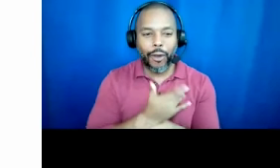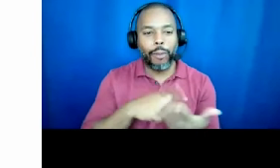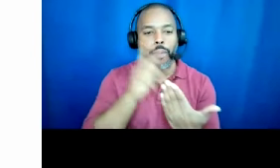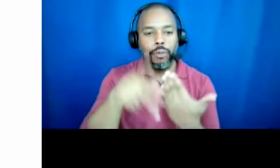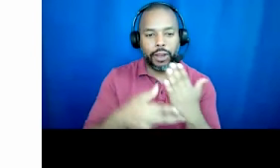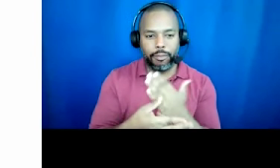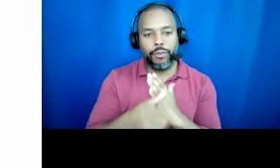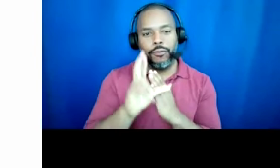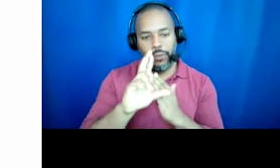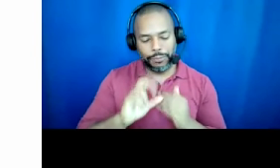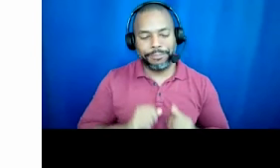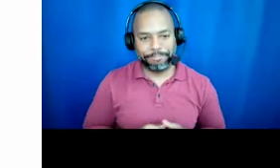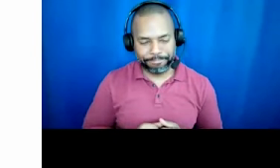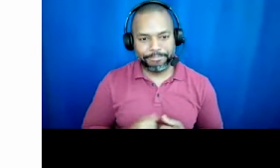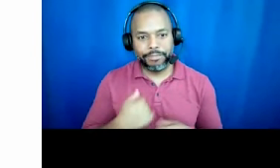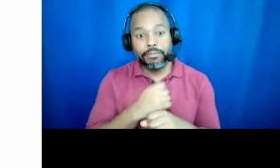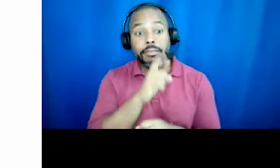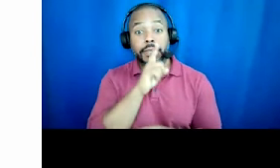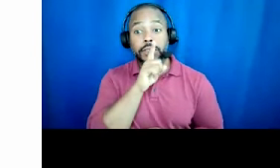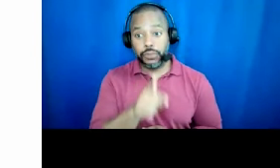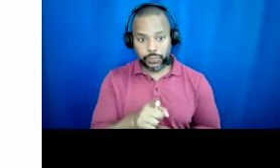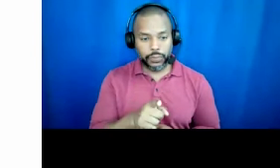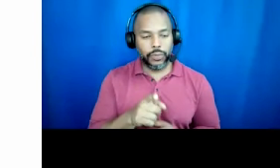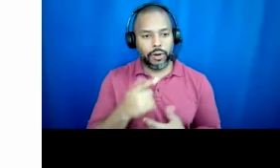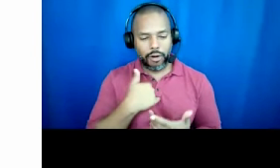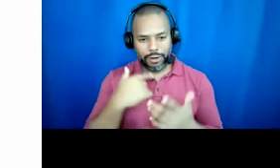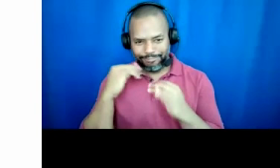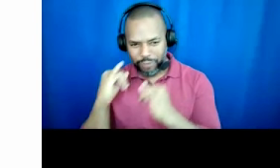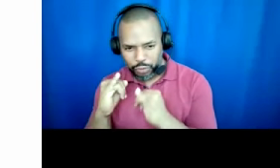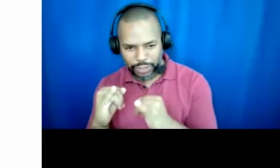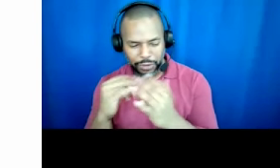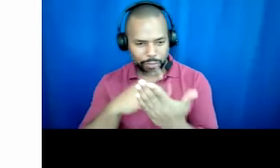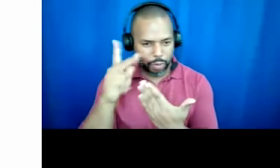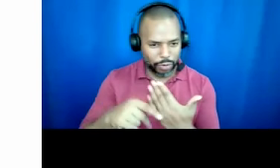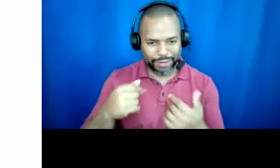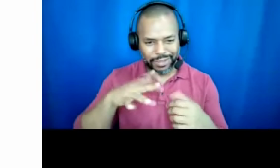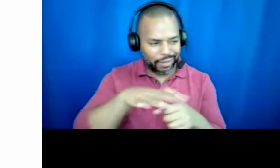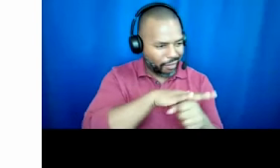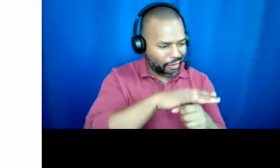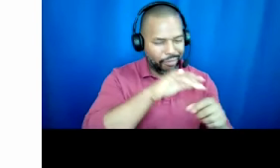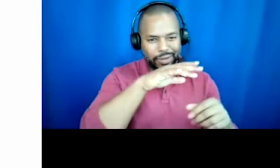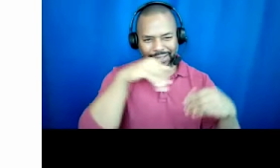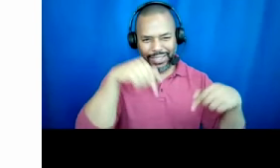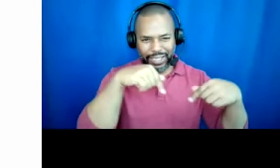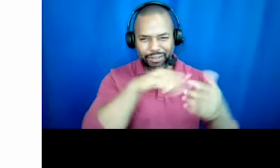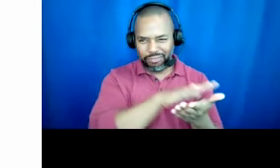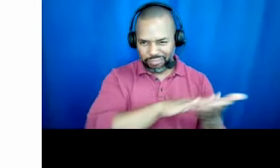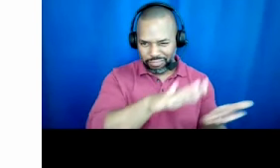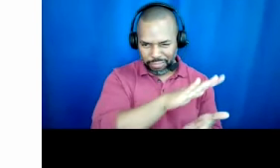to make sure that as instructional programs and areas on campus and, you know, and also student services areas on campus,